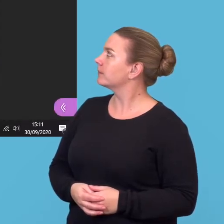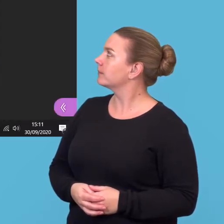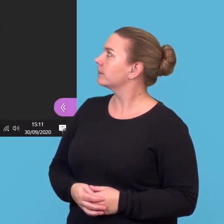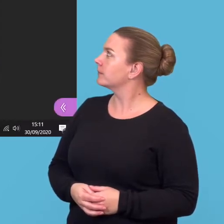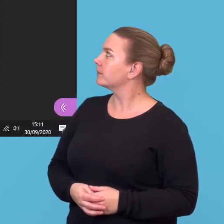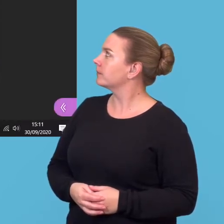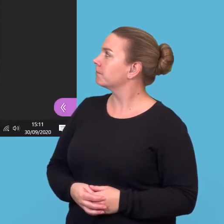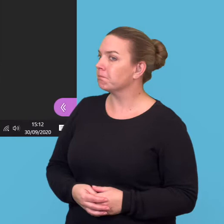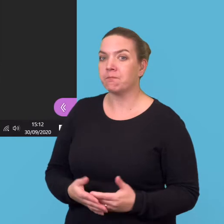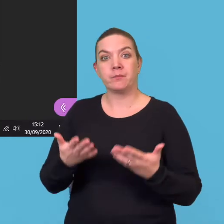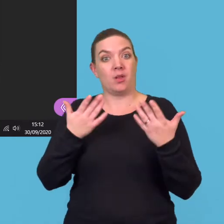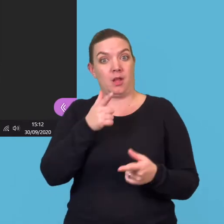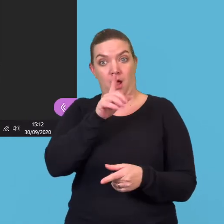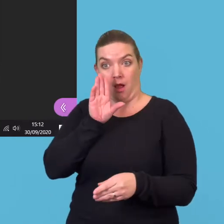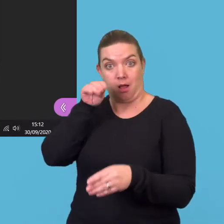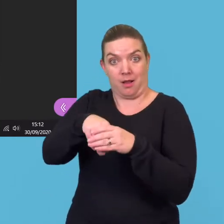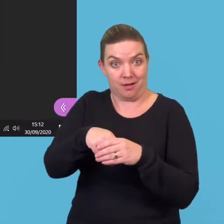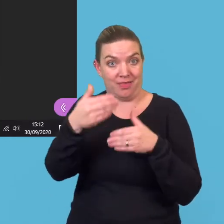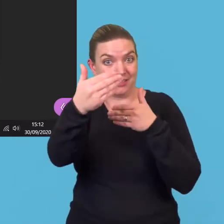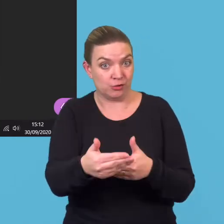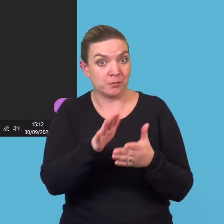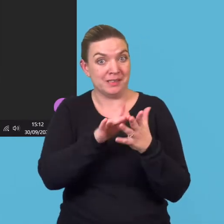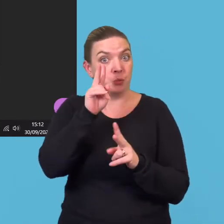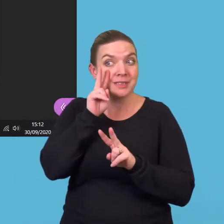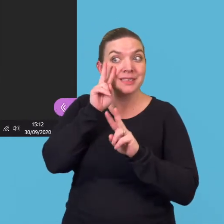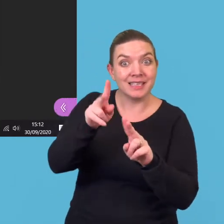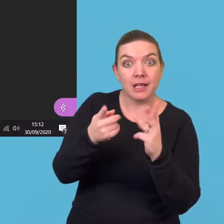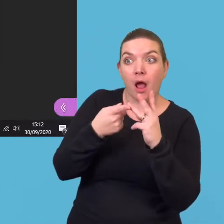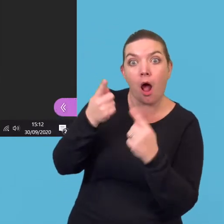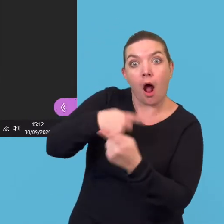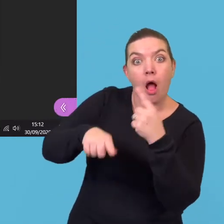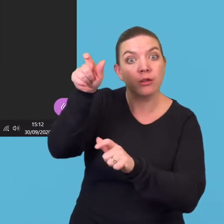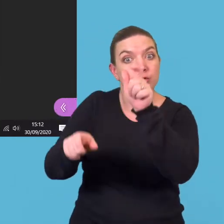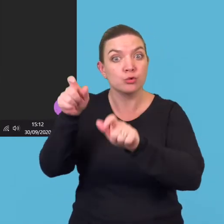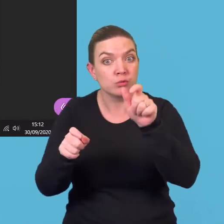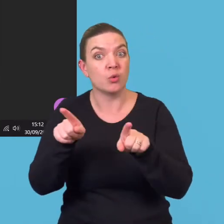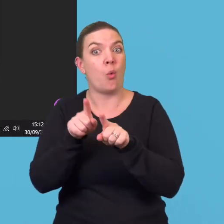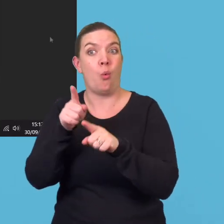You've now joined the session, and would see any other participants and the facilitator for the session on screen.